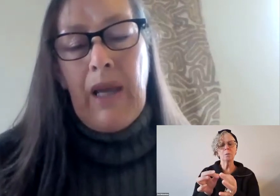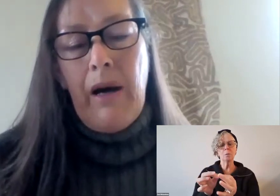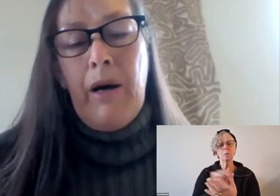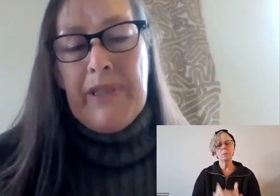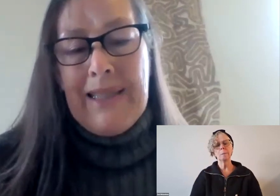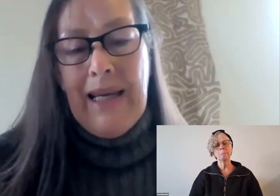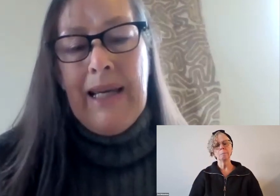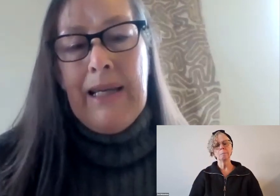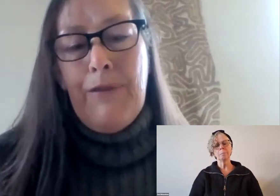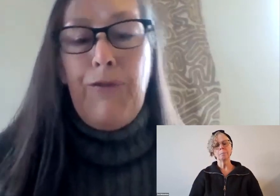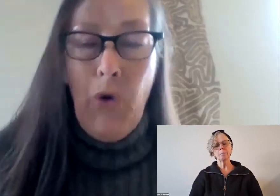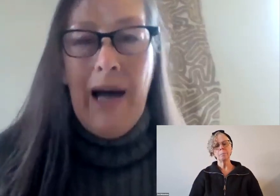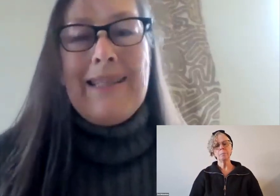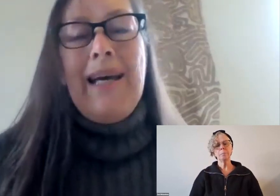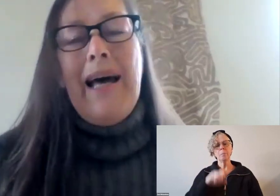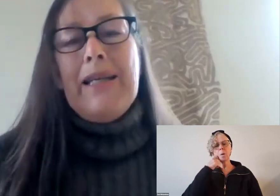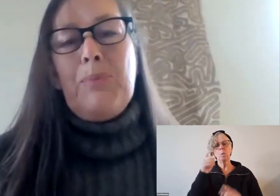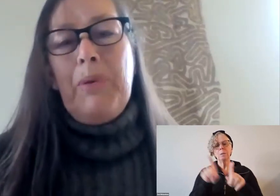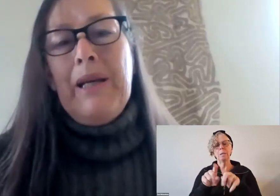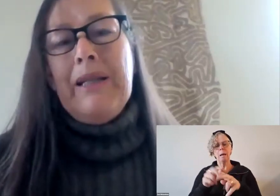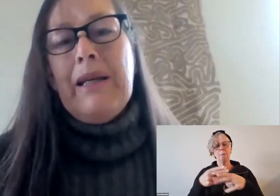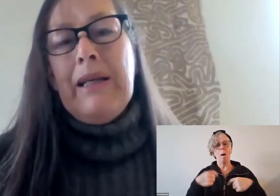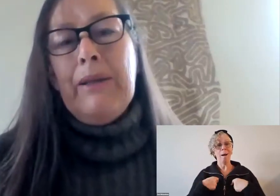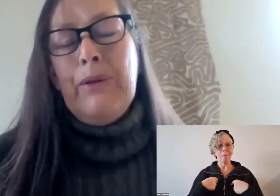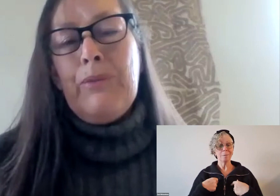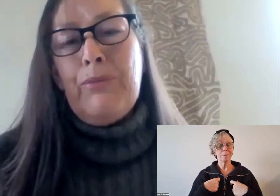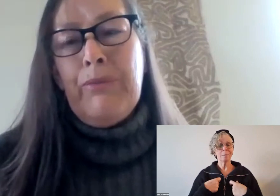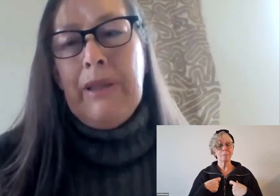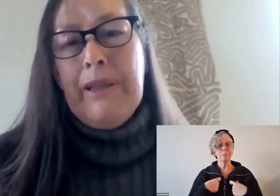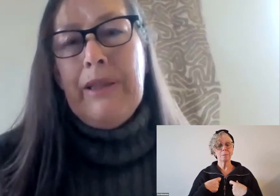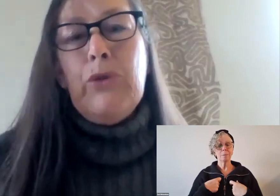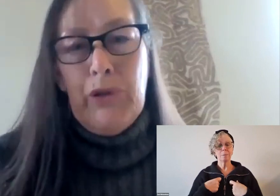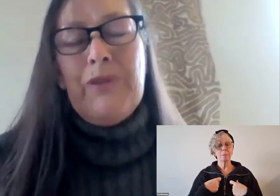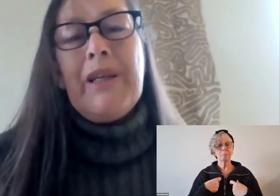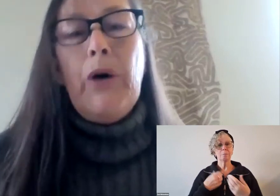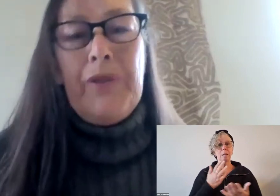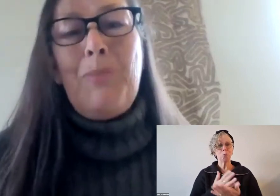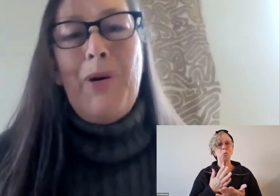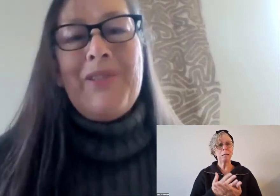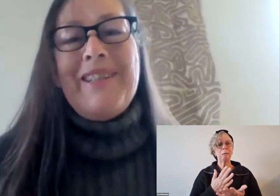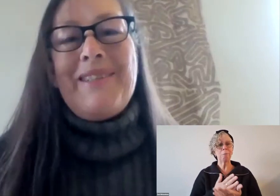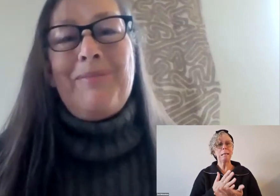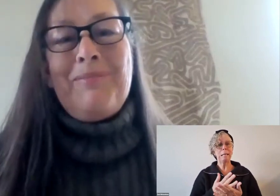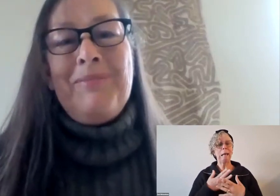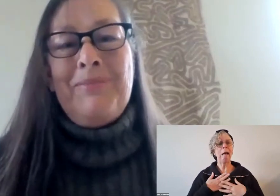I would say for us has been a really good, healthy process.